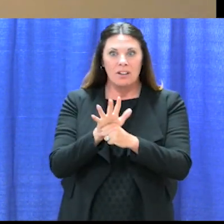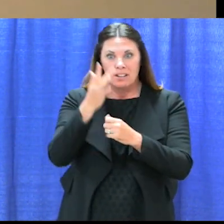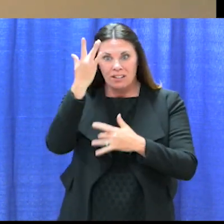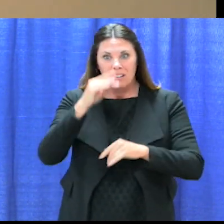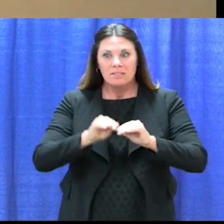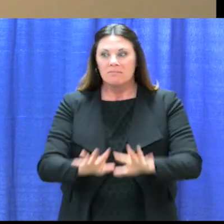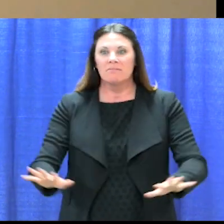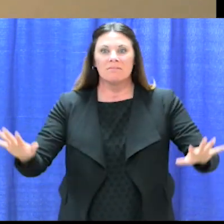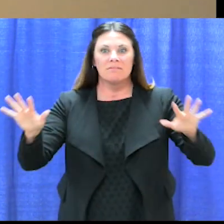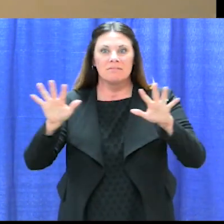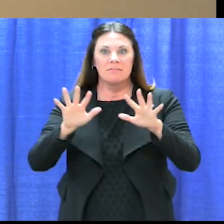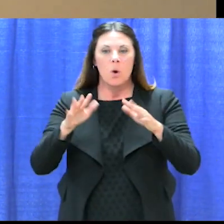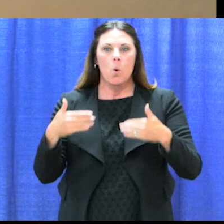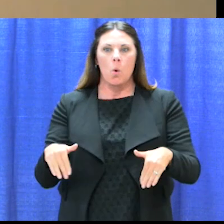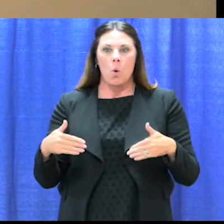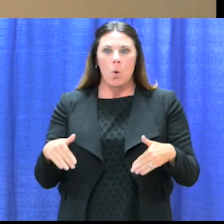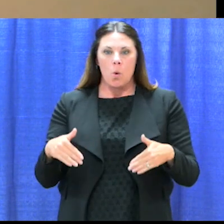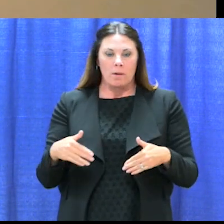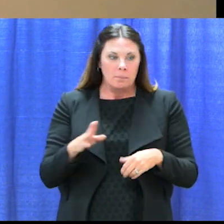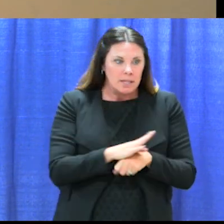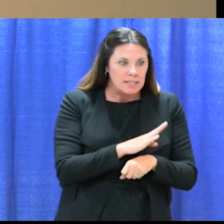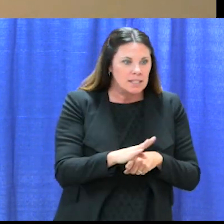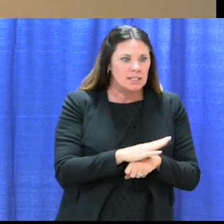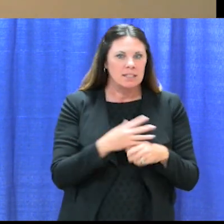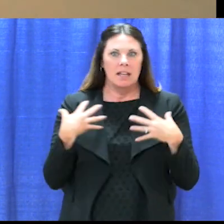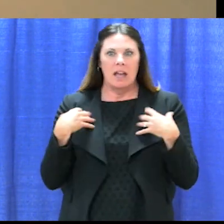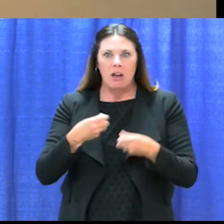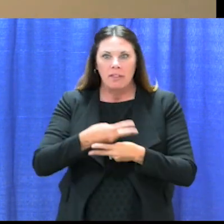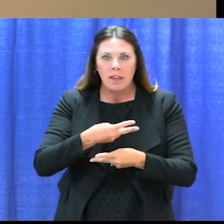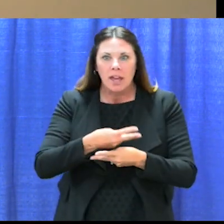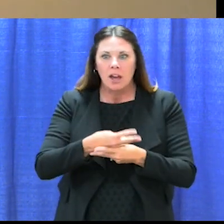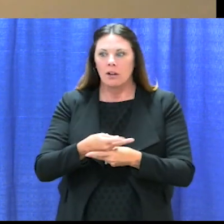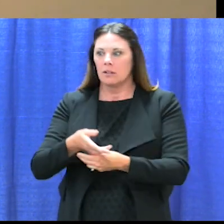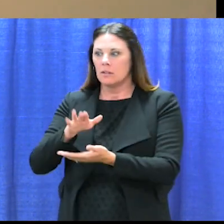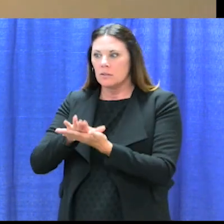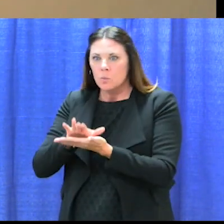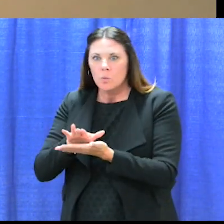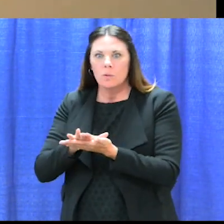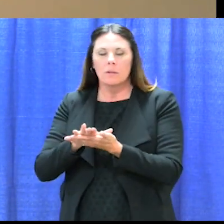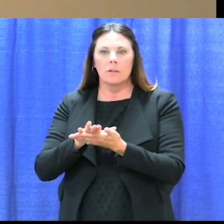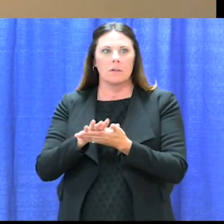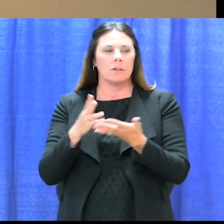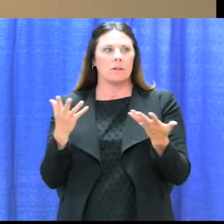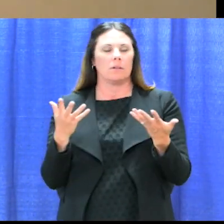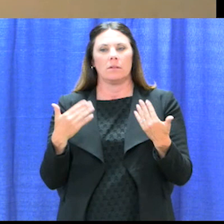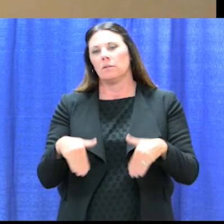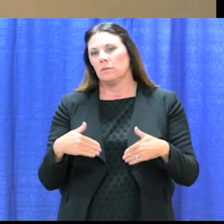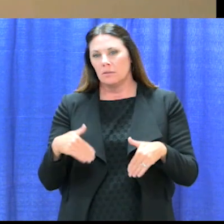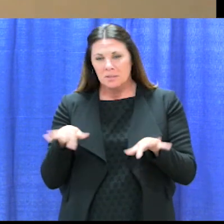For education, business, health care all of the reasons that have been articulated on this call so far.